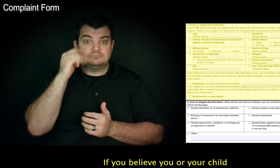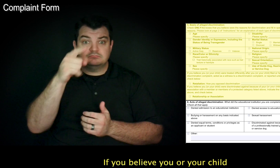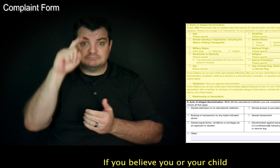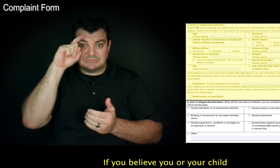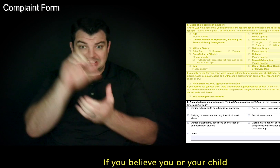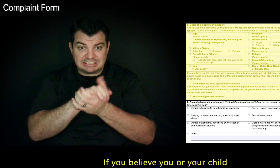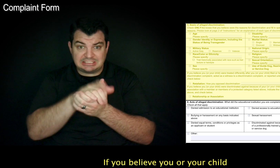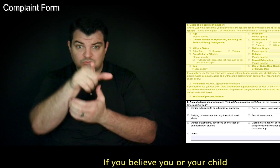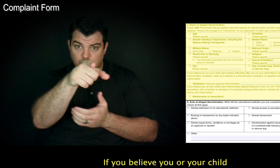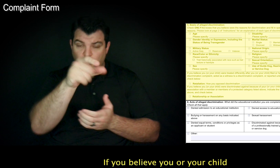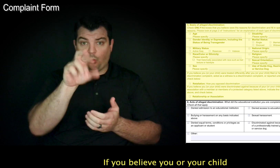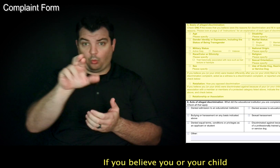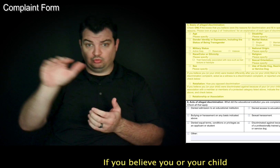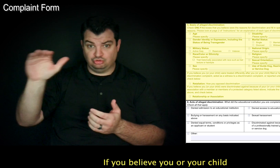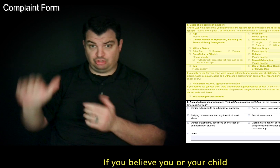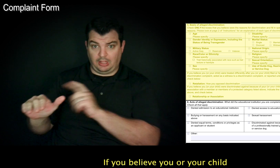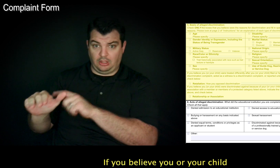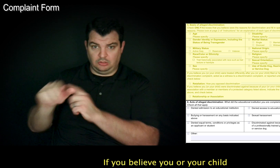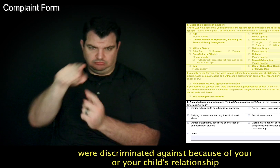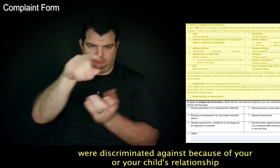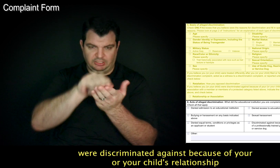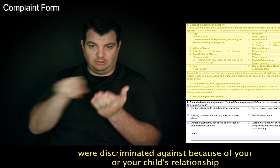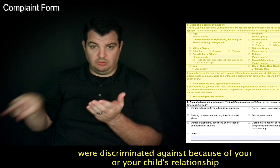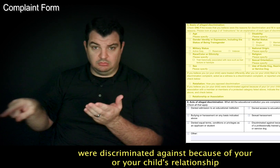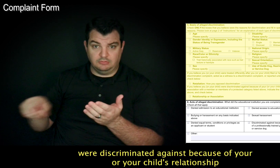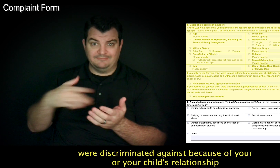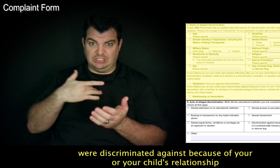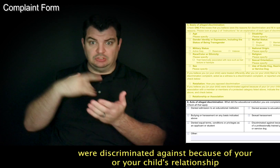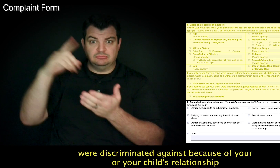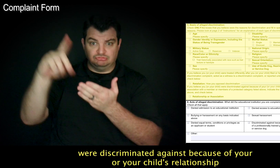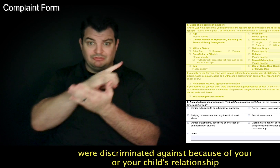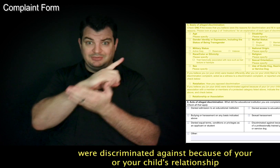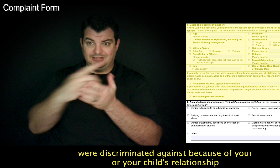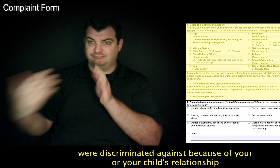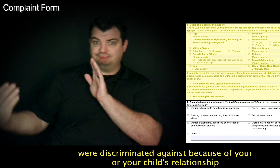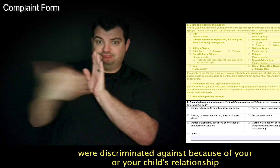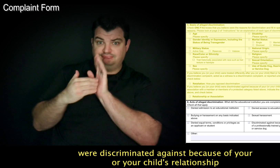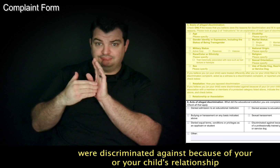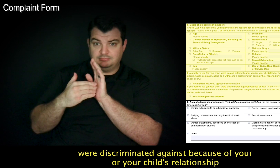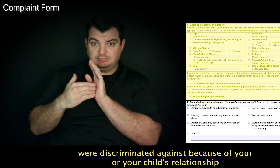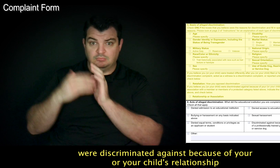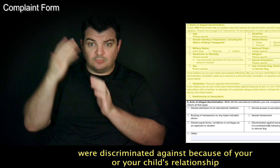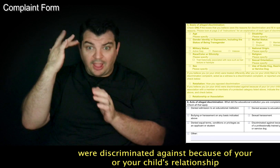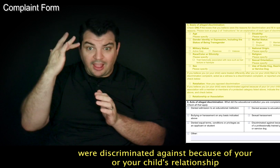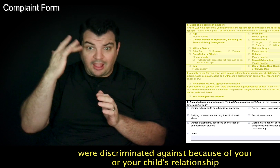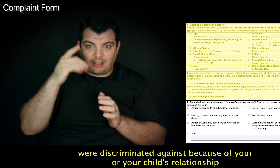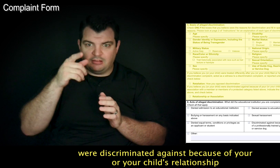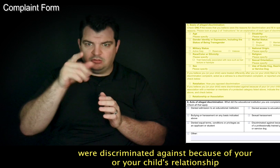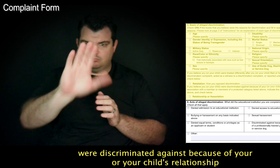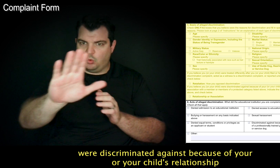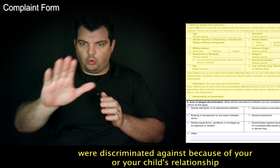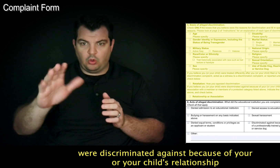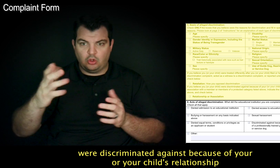If you believe you or your child were discriminated against because of your or your child's relationship